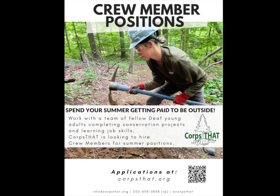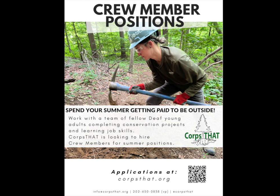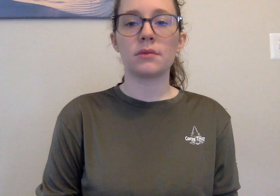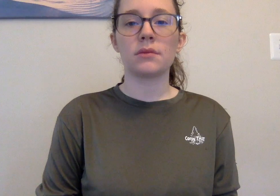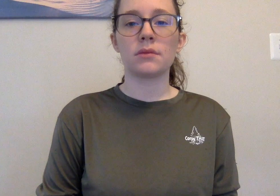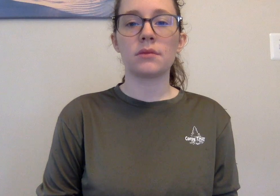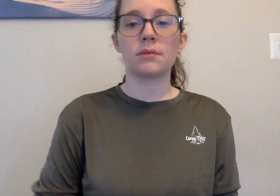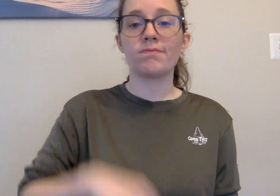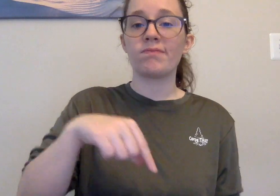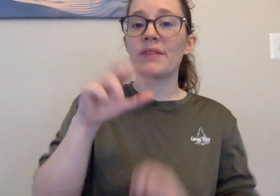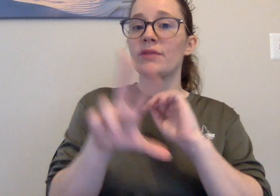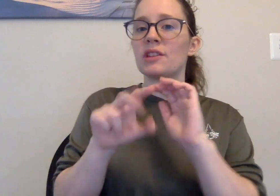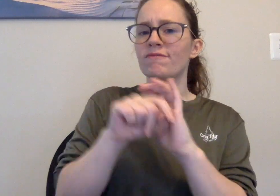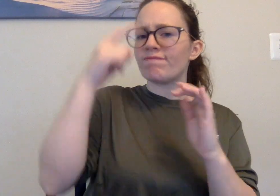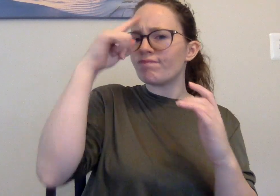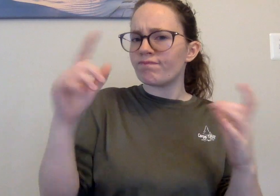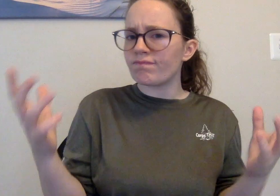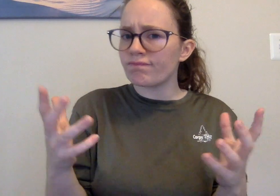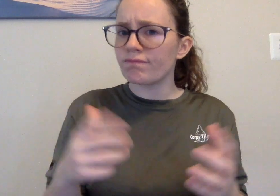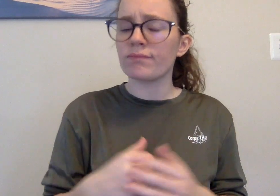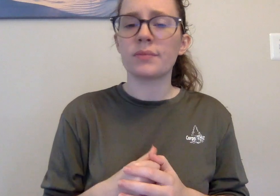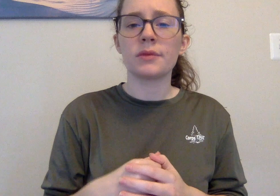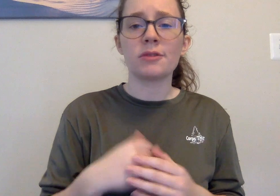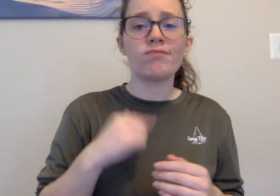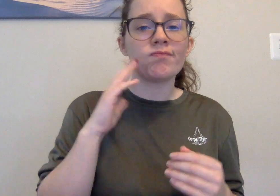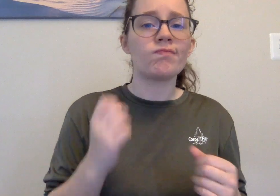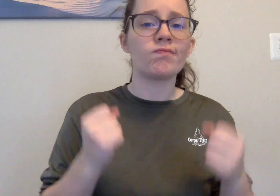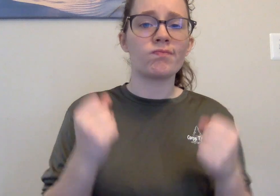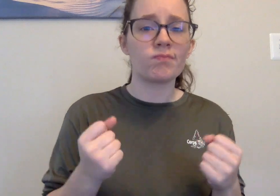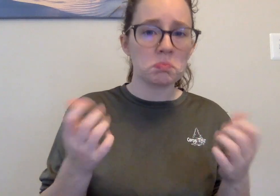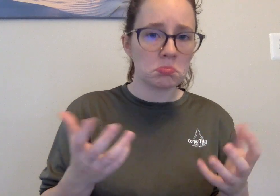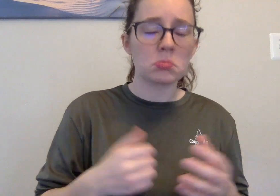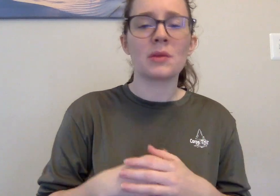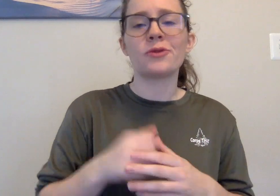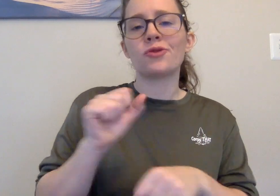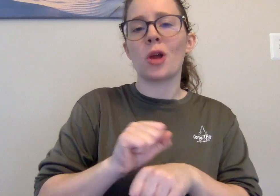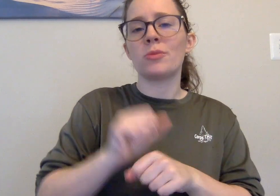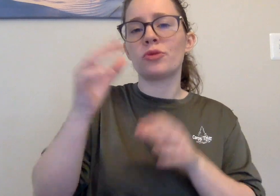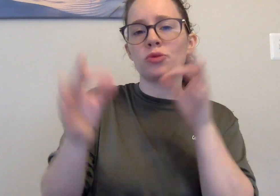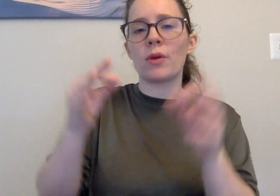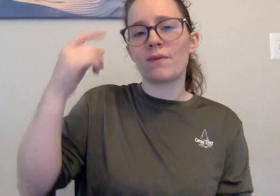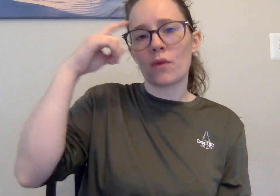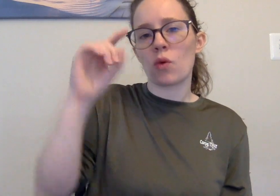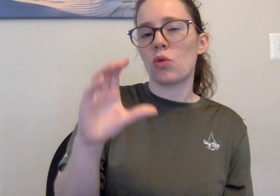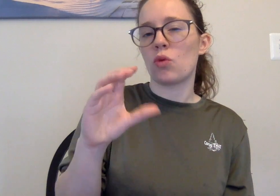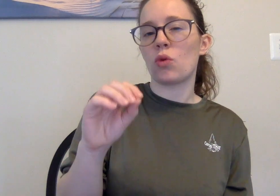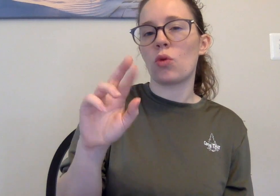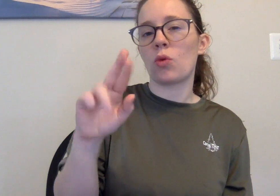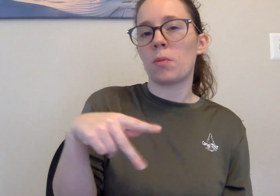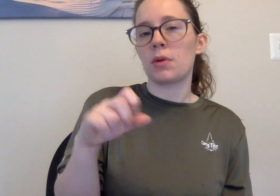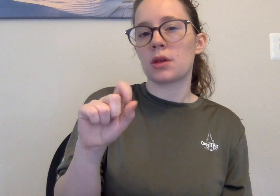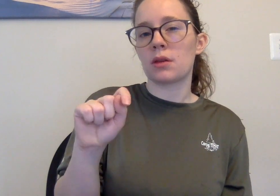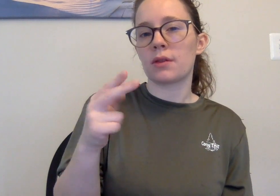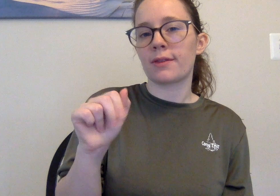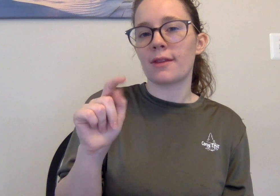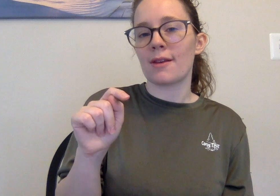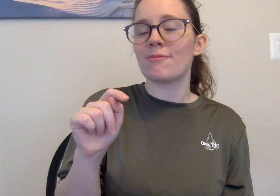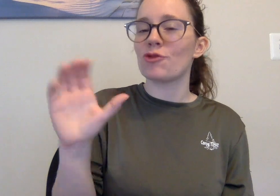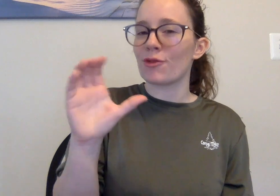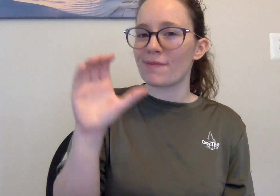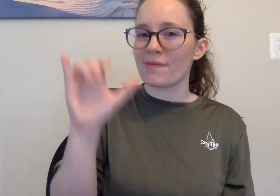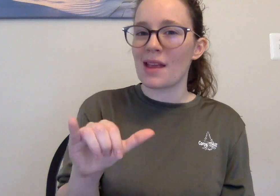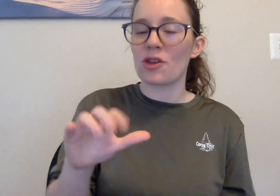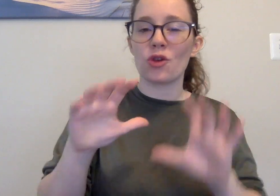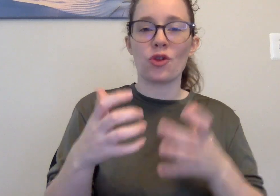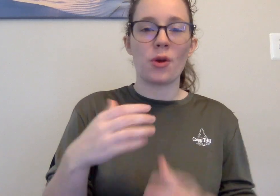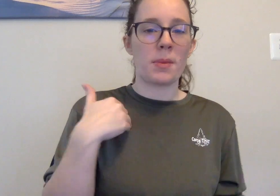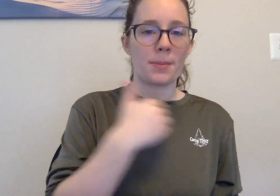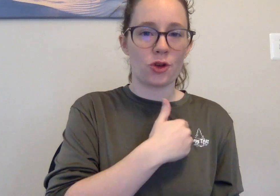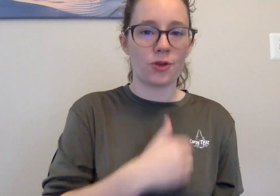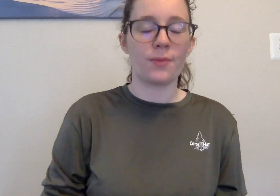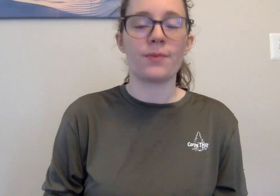This video is a job description for CorpsTHAT crew members